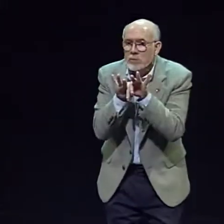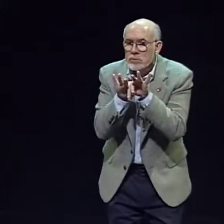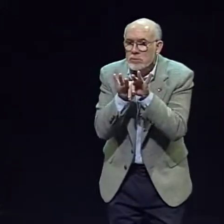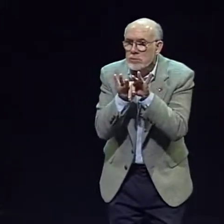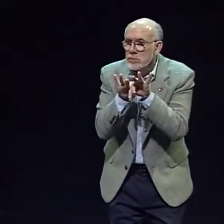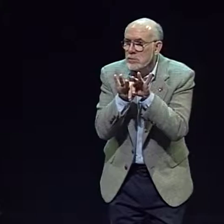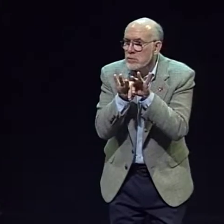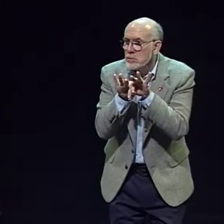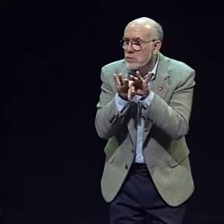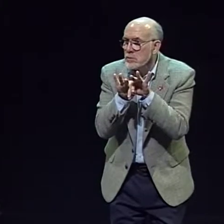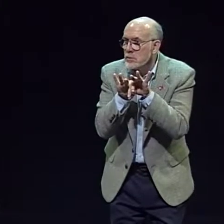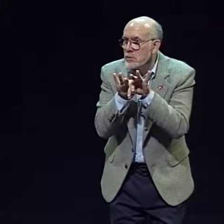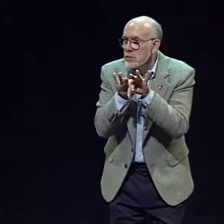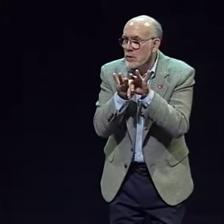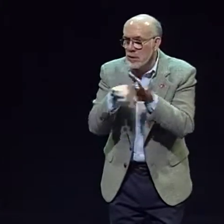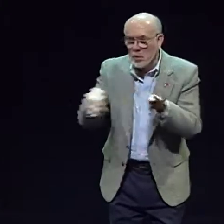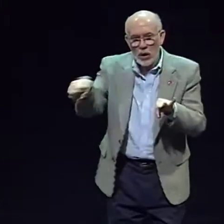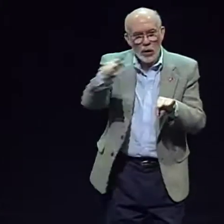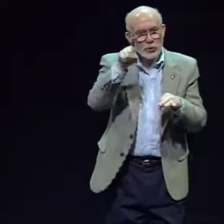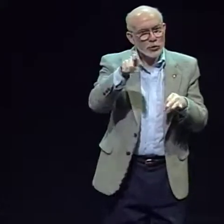BUT THE IMPORTANCE OF THIS...